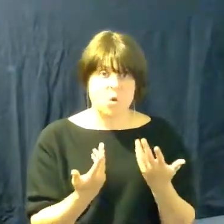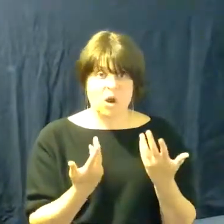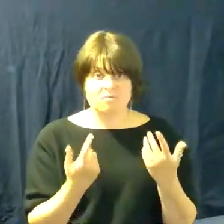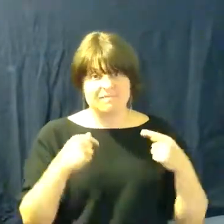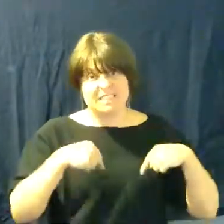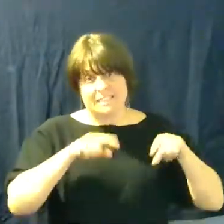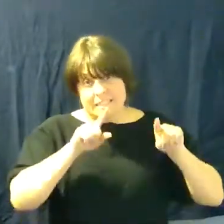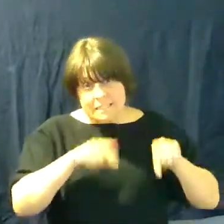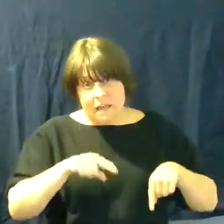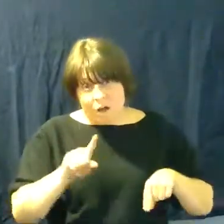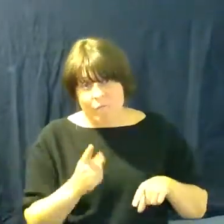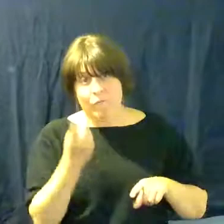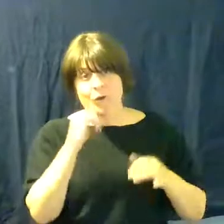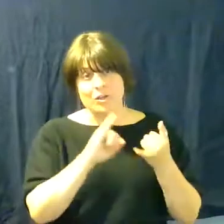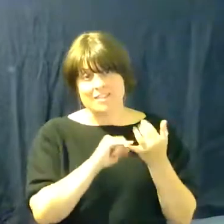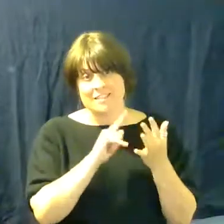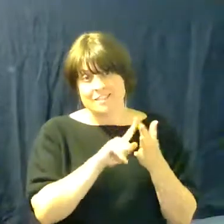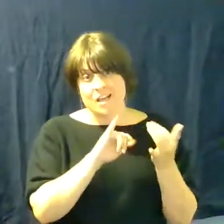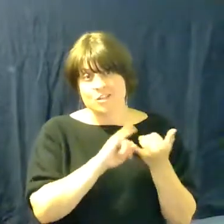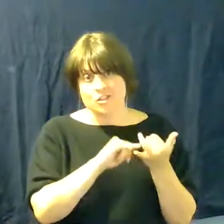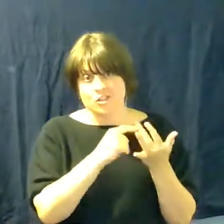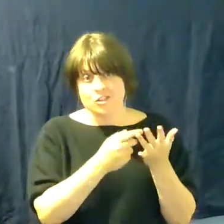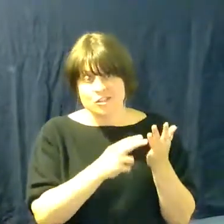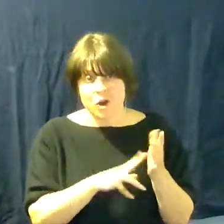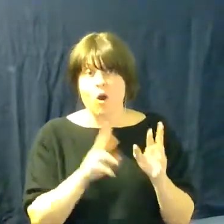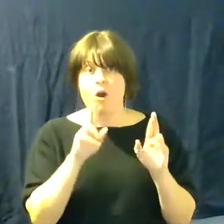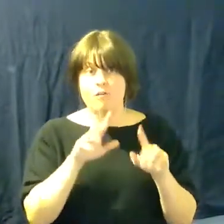I guess it's just